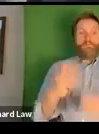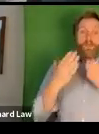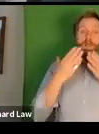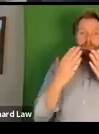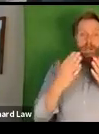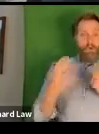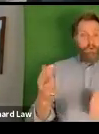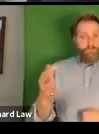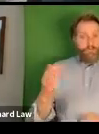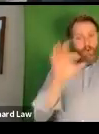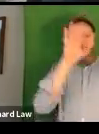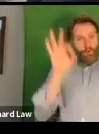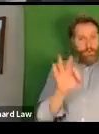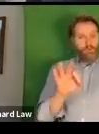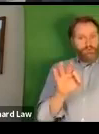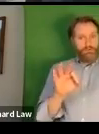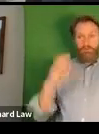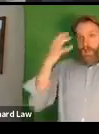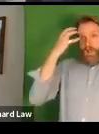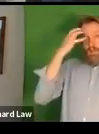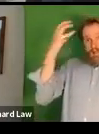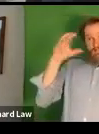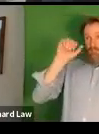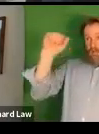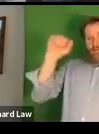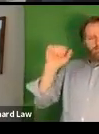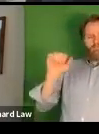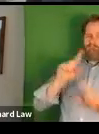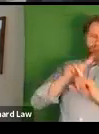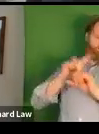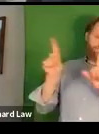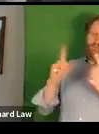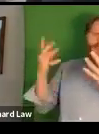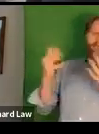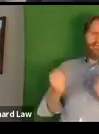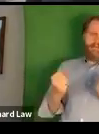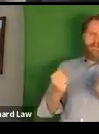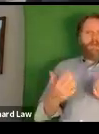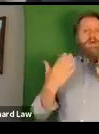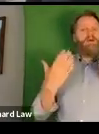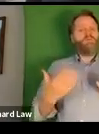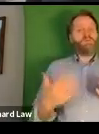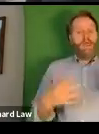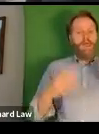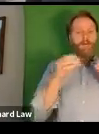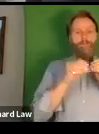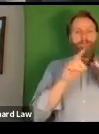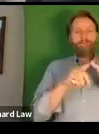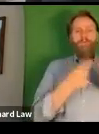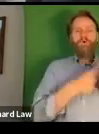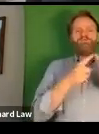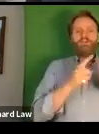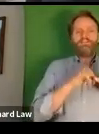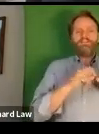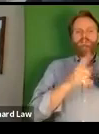government's position on pay is clearly unacceptable today Boris Johnson actually sent a message to all people at HMRC saying how